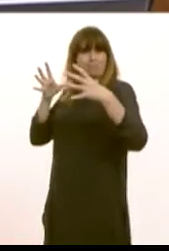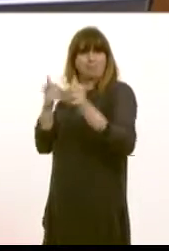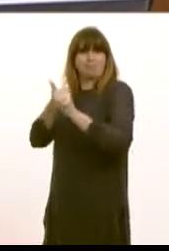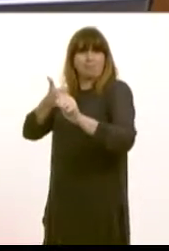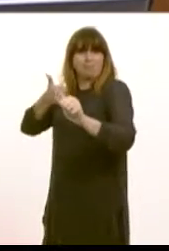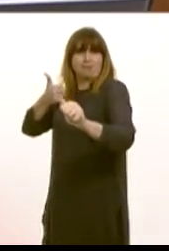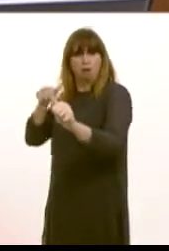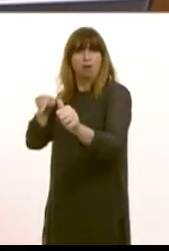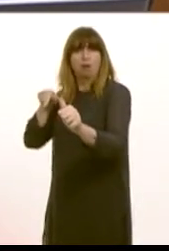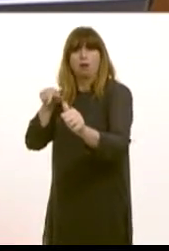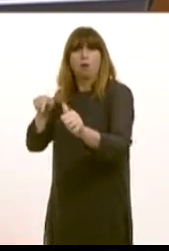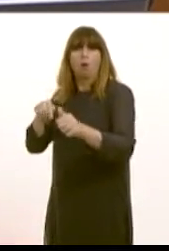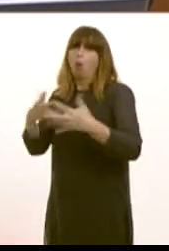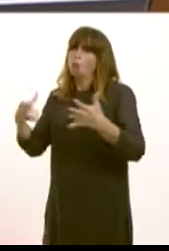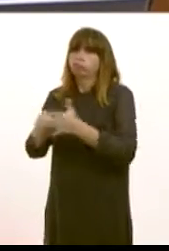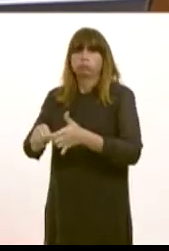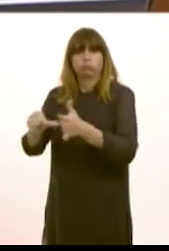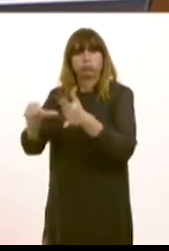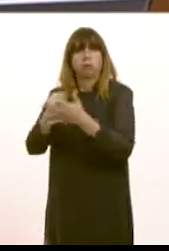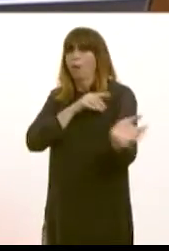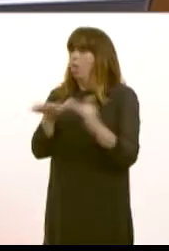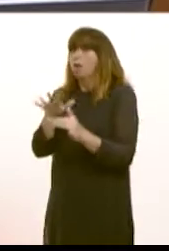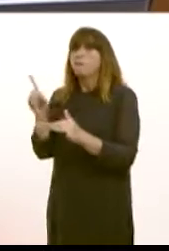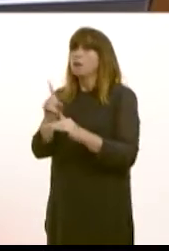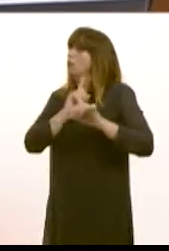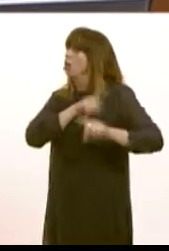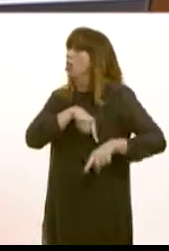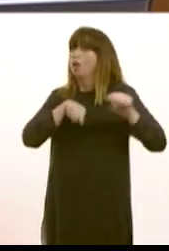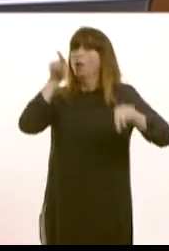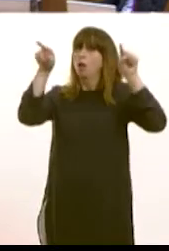had the greatest challenges, but all four plants are important for the future of Wales.